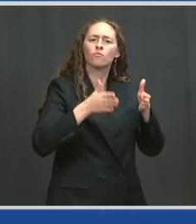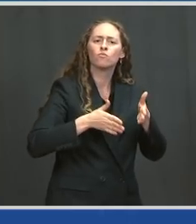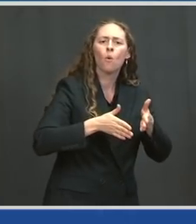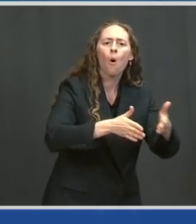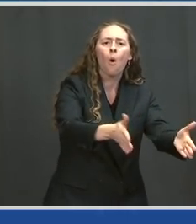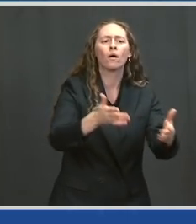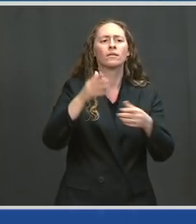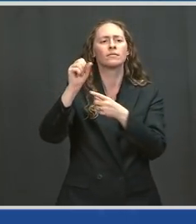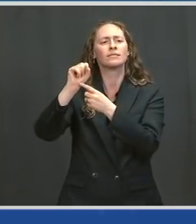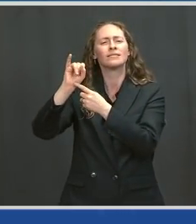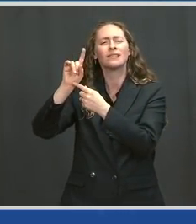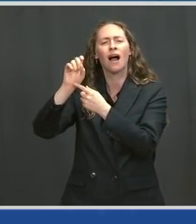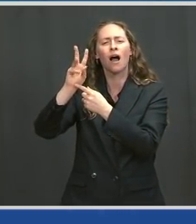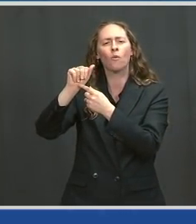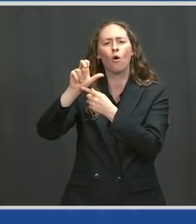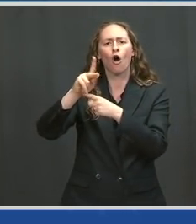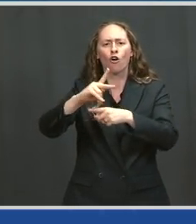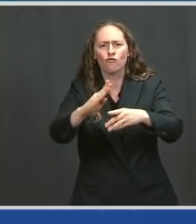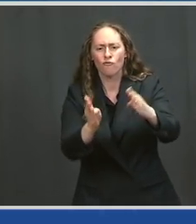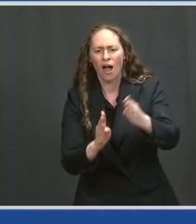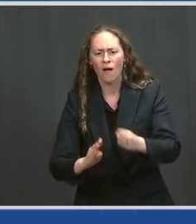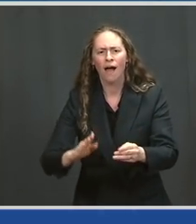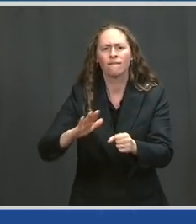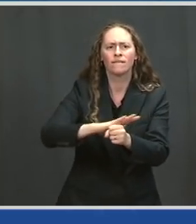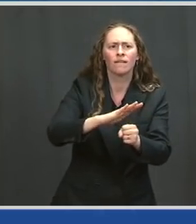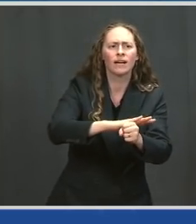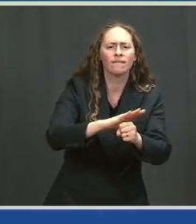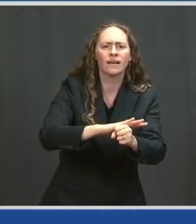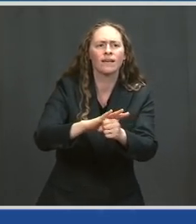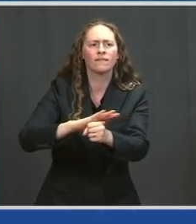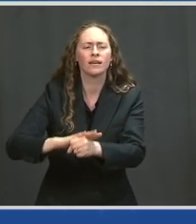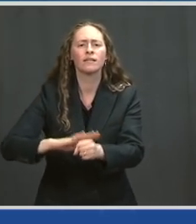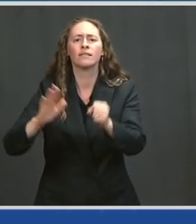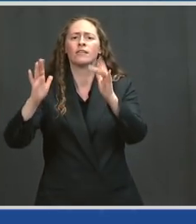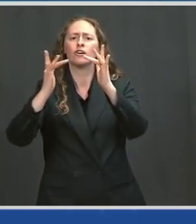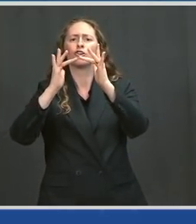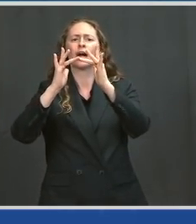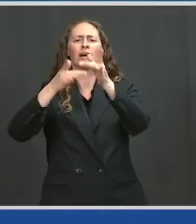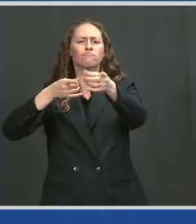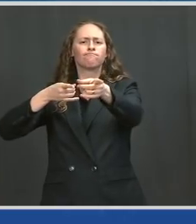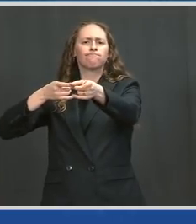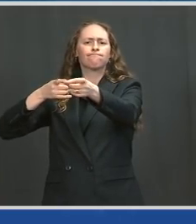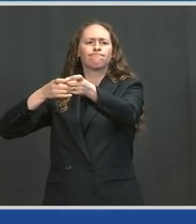creating a space to live and work and play safely. Let's ensure access to health care,